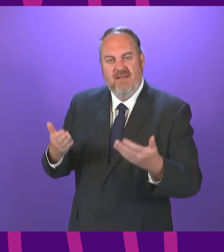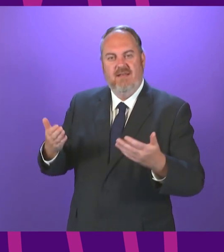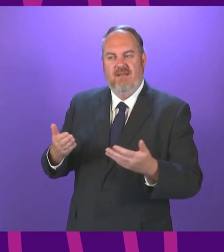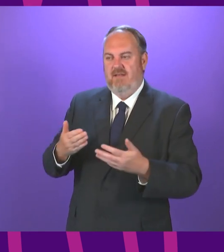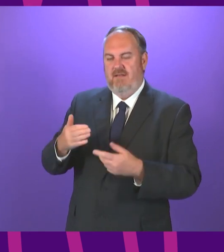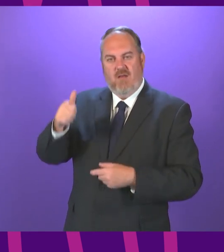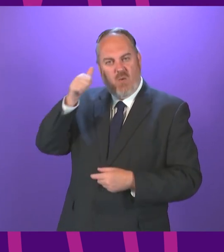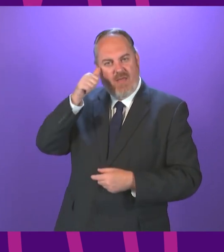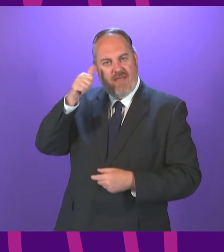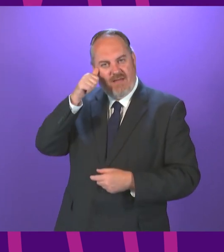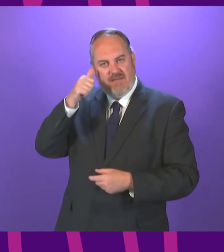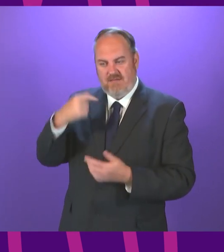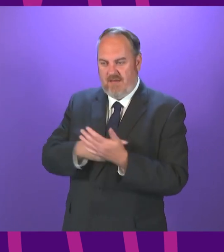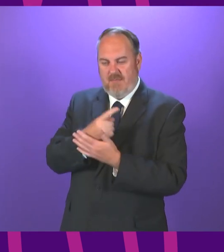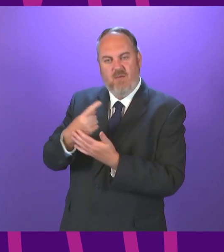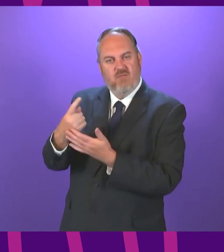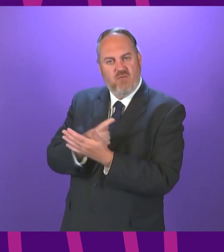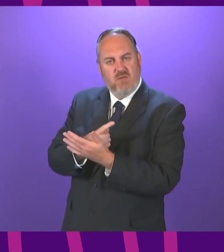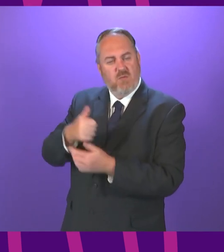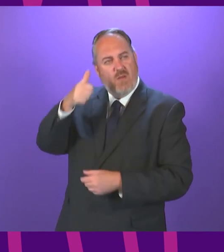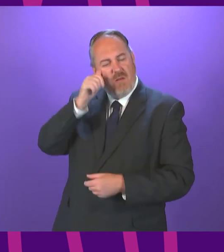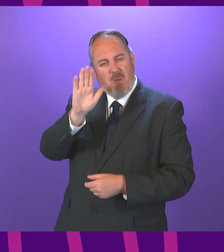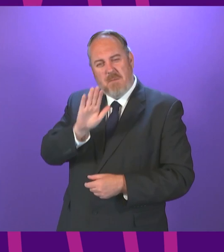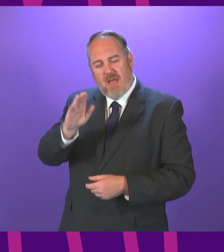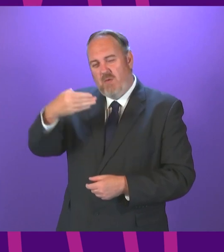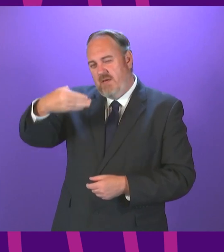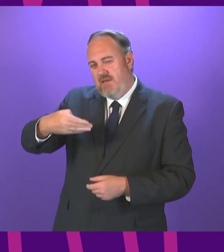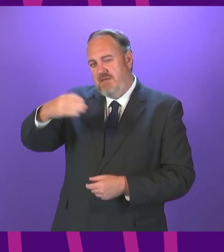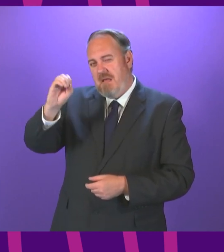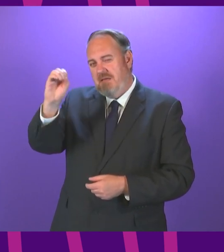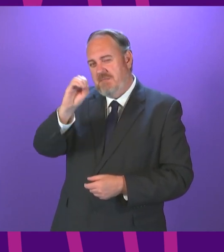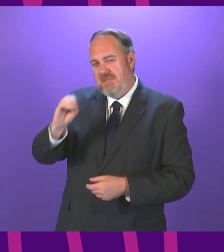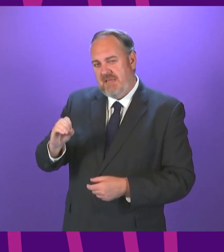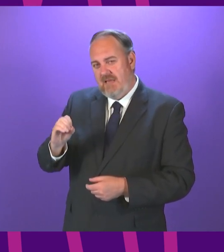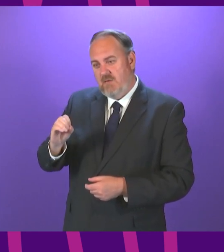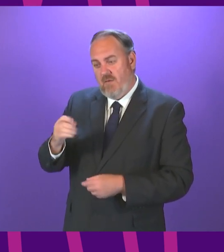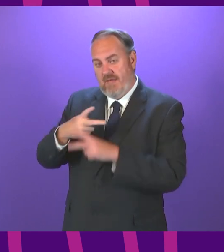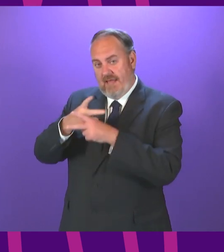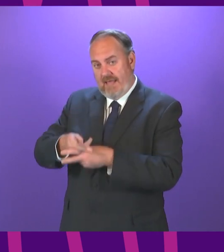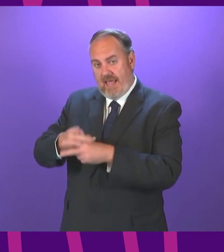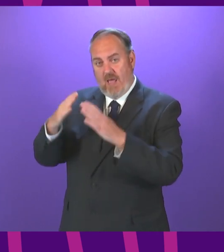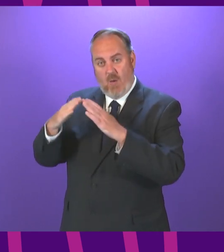From the latest information, we know that 90 per cent of reporting homes support indoor visiting,